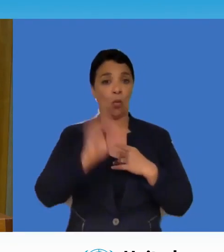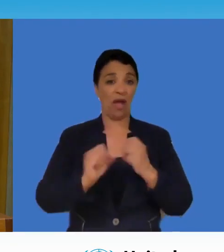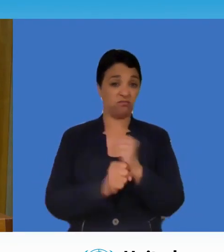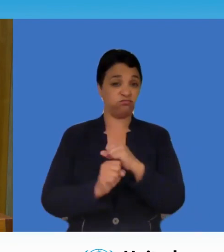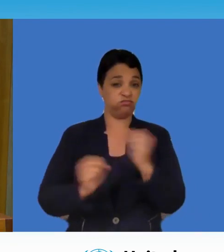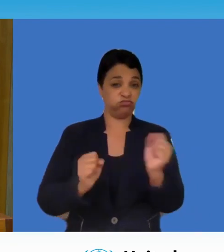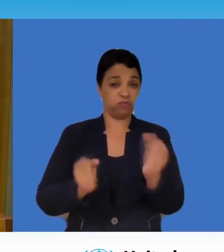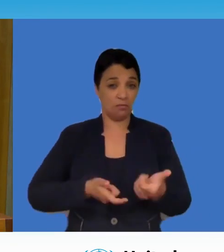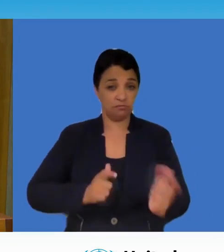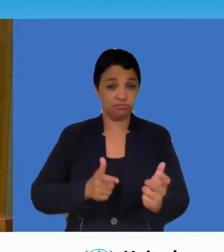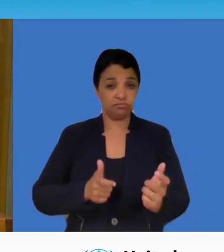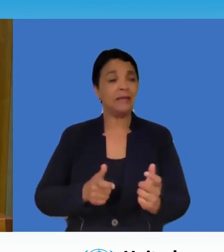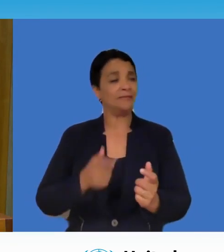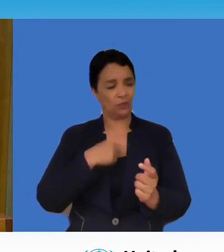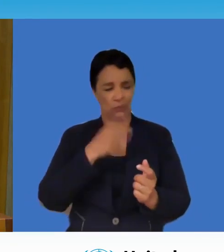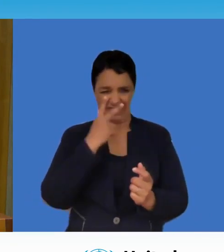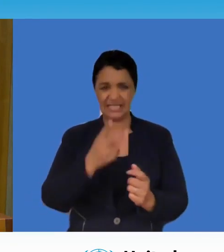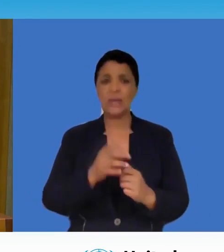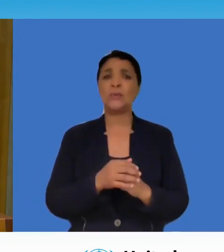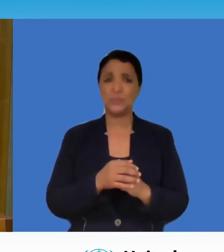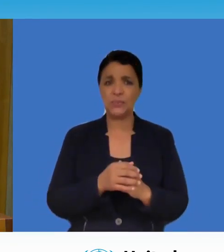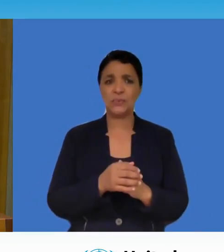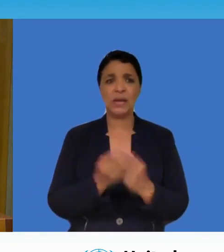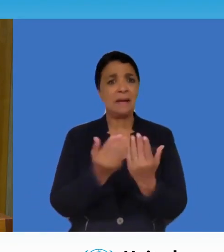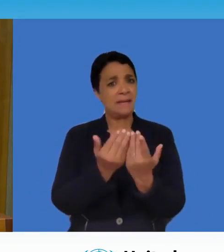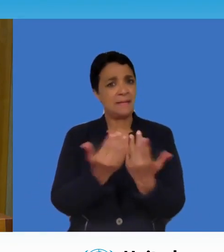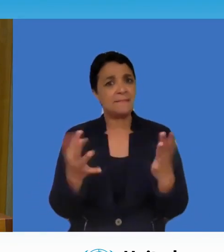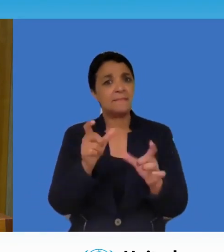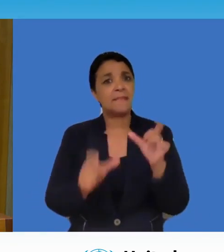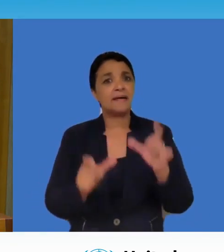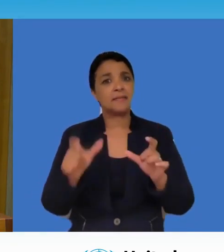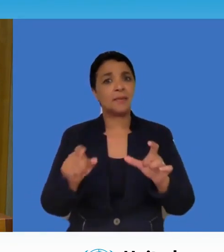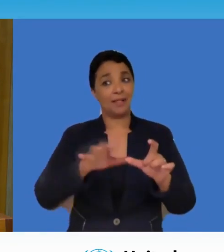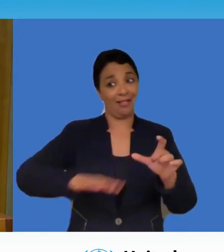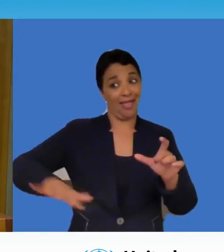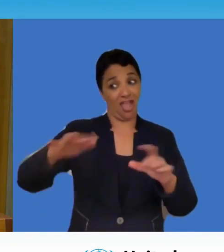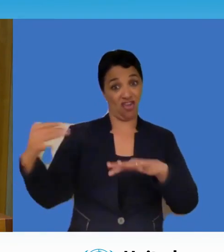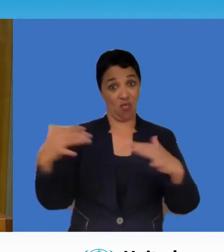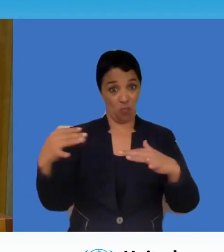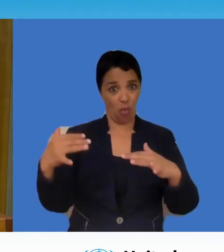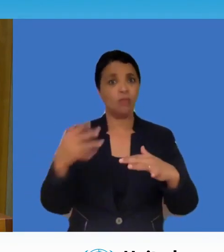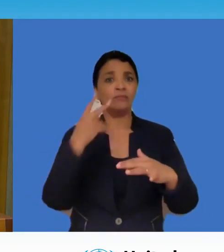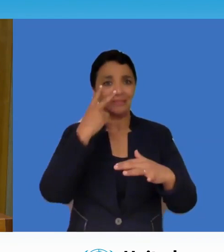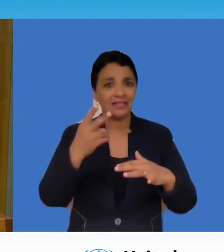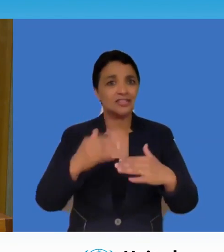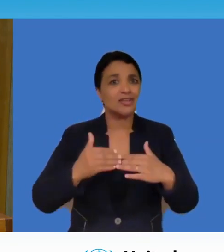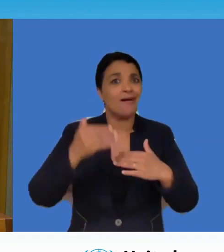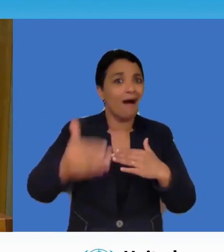explosive weapons in populated areas or we can see that the change happens in Conflict areas